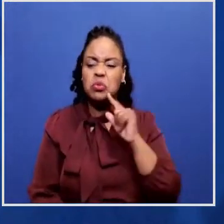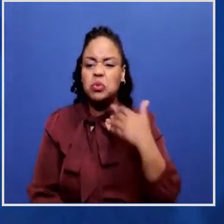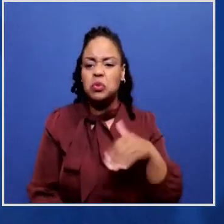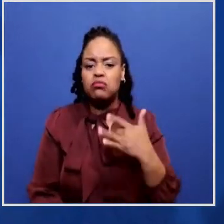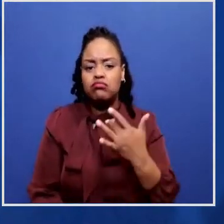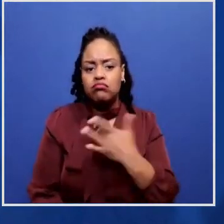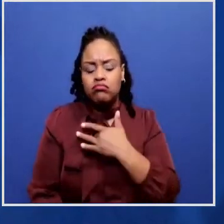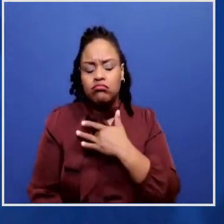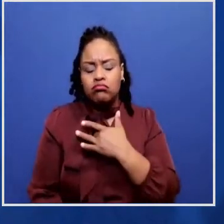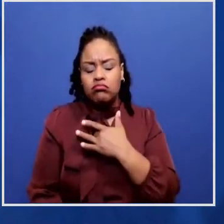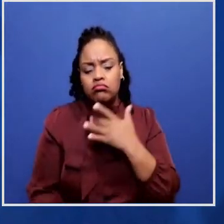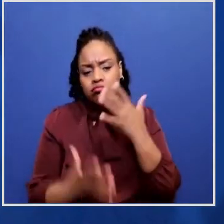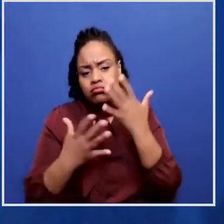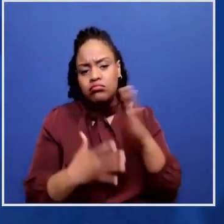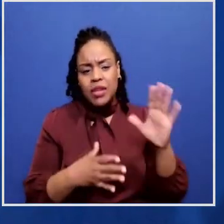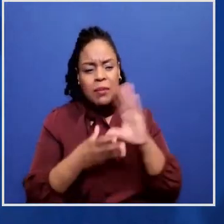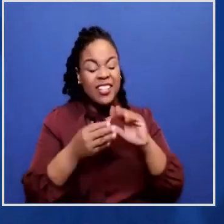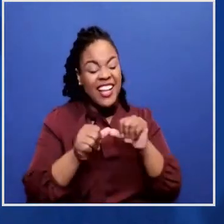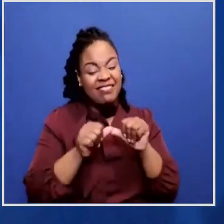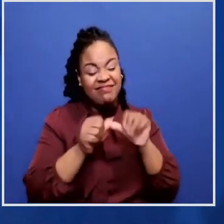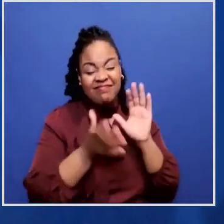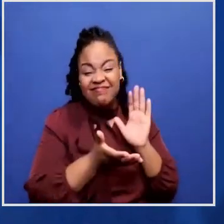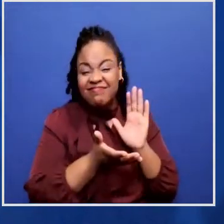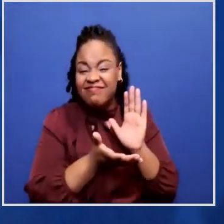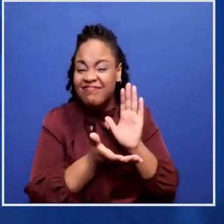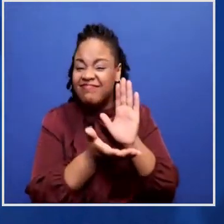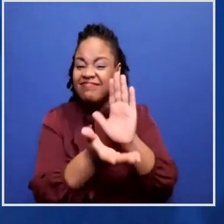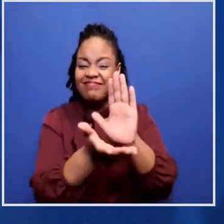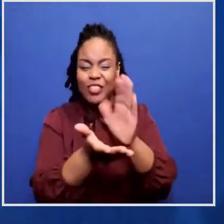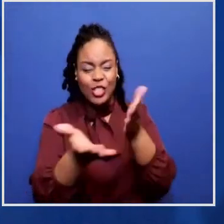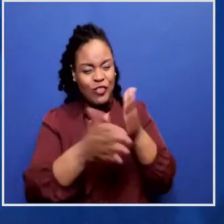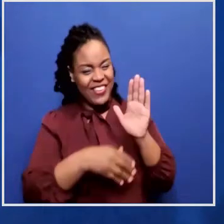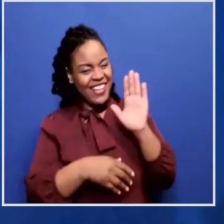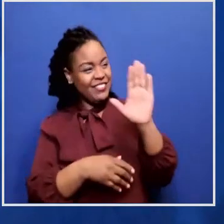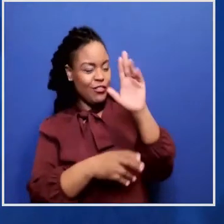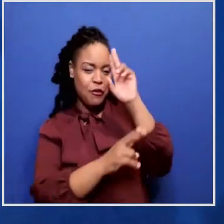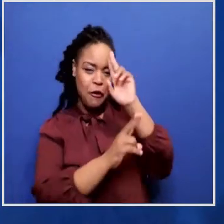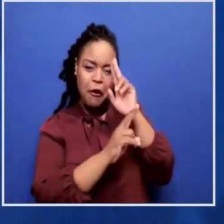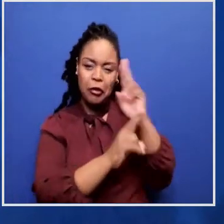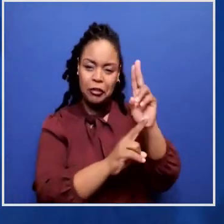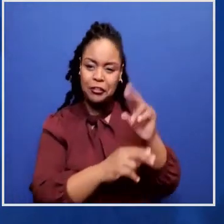HE MADE IT ALL THE WAY TO THE UNITED STATES HOUSE OF REPRESENTATIVES. A MAN WHO WE SADLY LOST IN BUT HIS LEGACY CONTINUES TO MOVE US ALL TO SERVE.